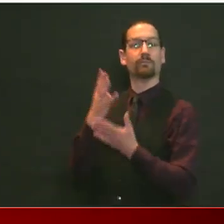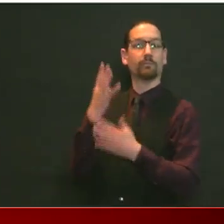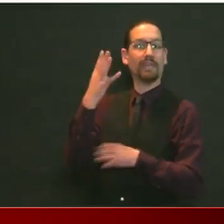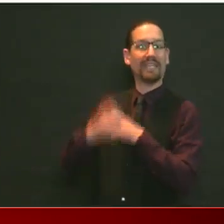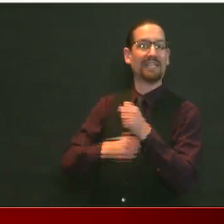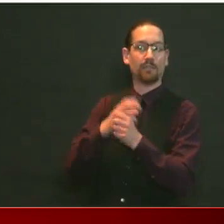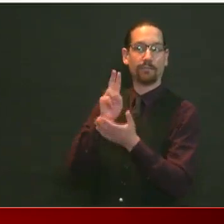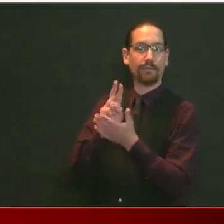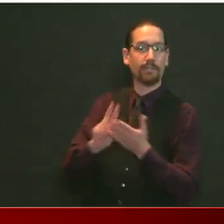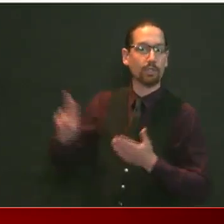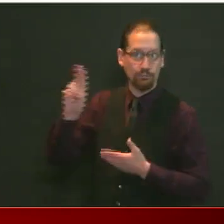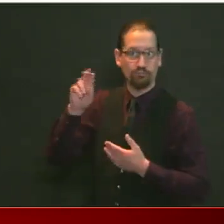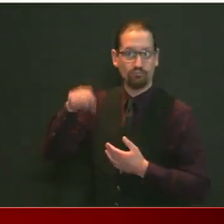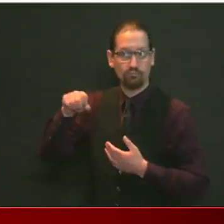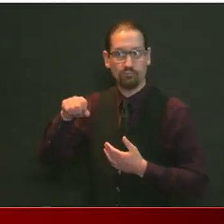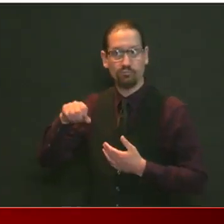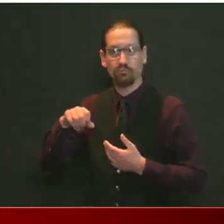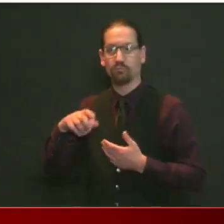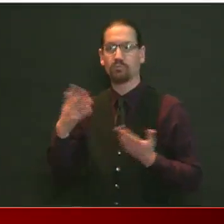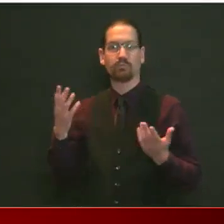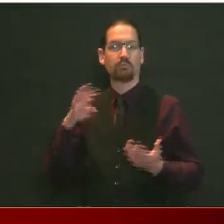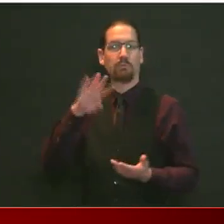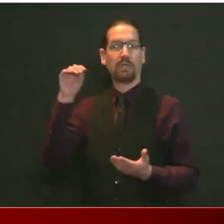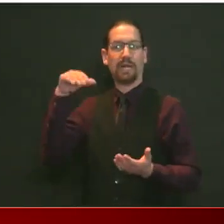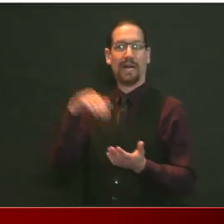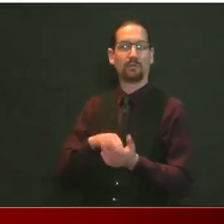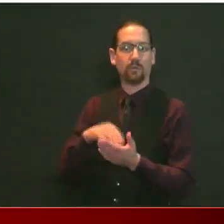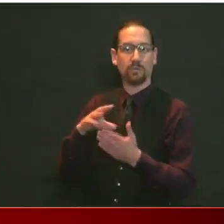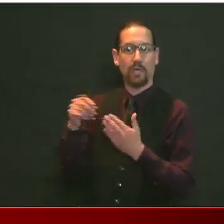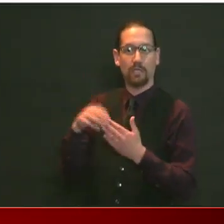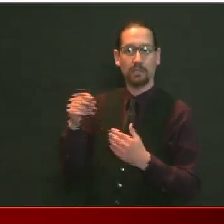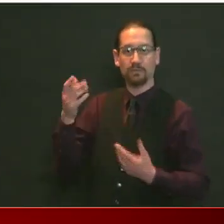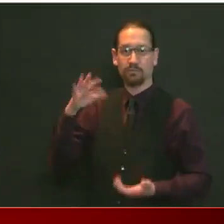TO BECAUSE EVEN THOUGH THEY'VE